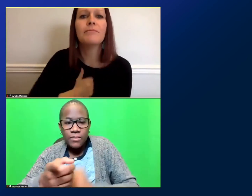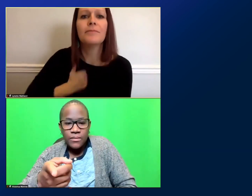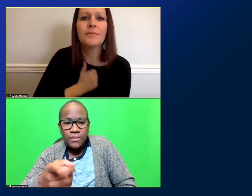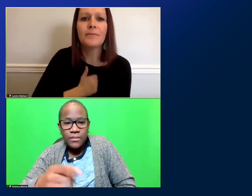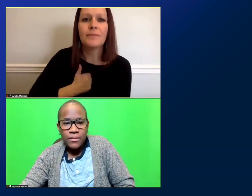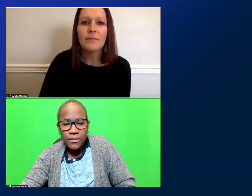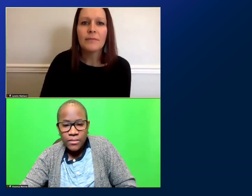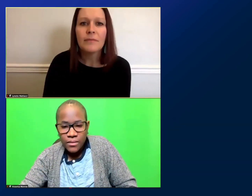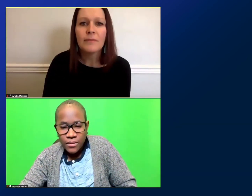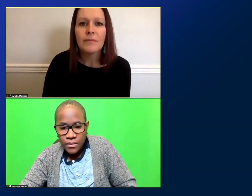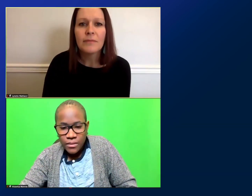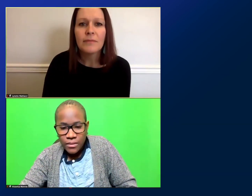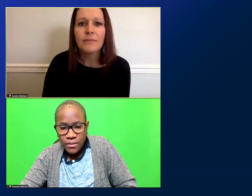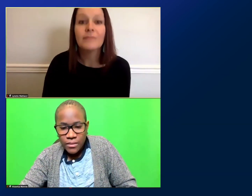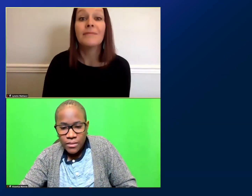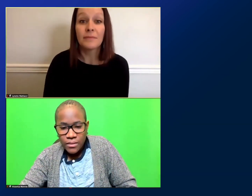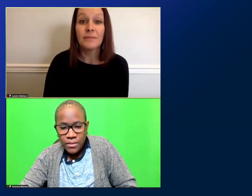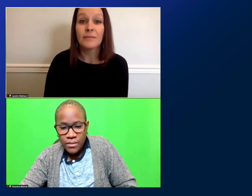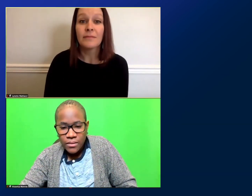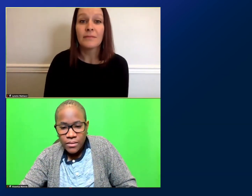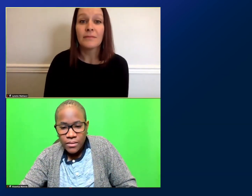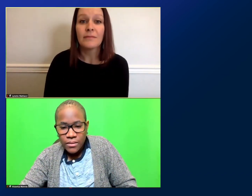oh sorry i didn't realize the interpreters were behind okay just one second